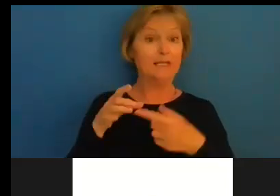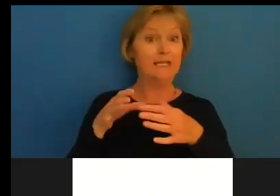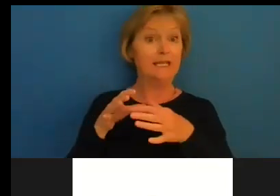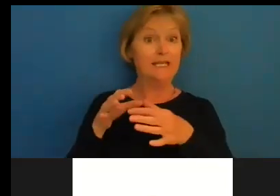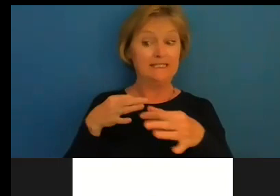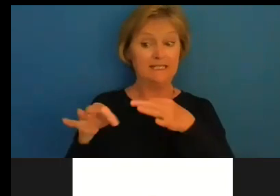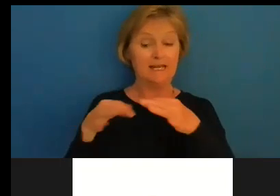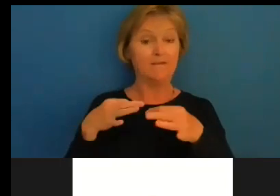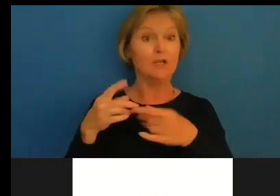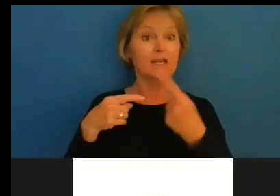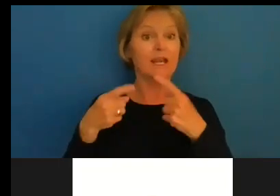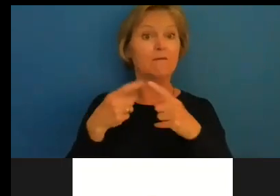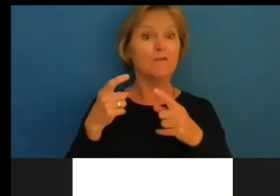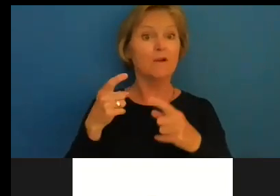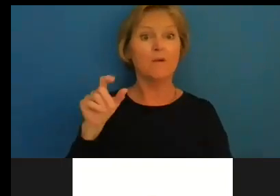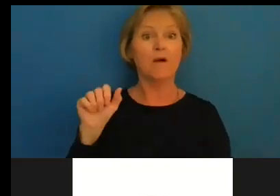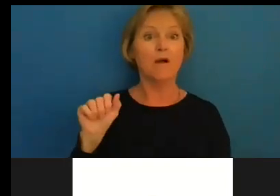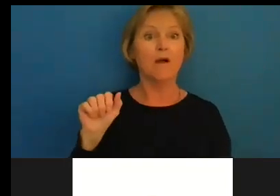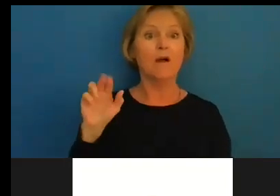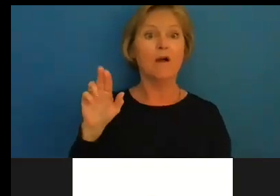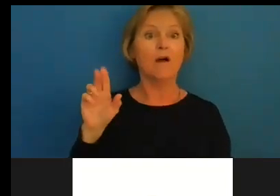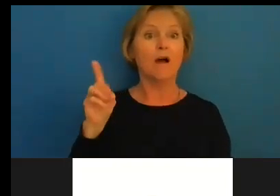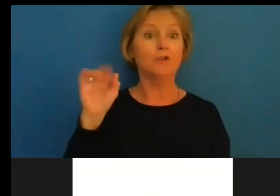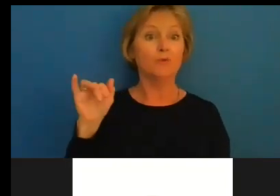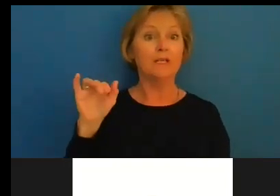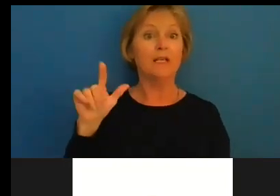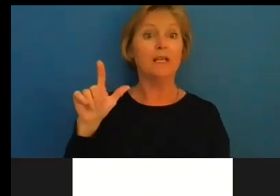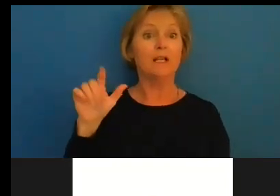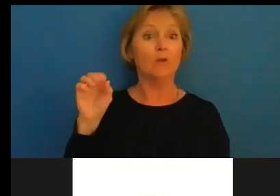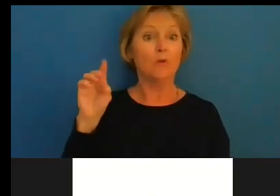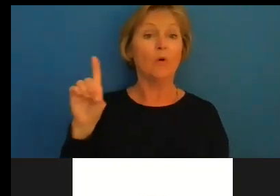from Audre Lorde, black, lesbian, feminist, right?